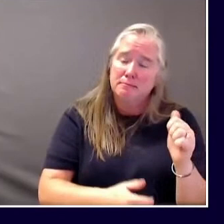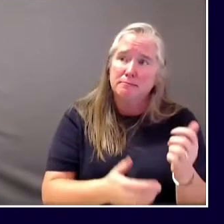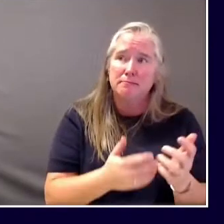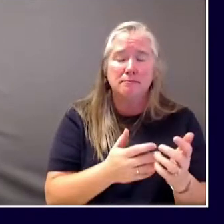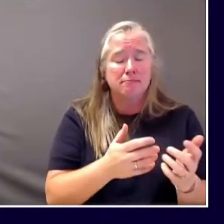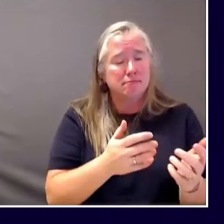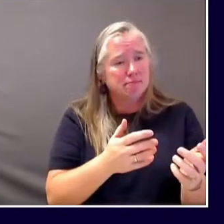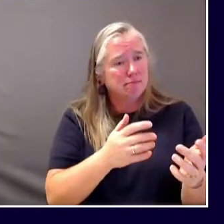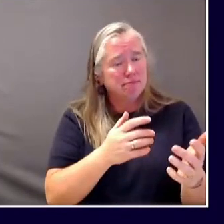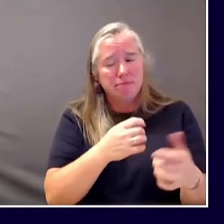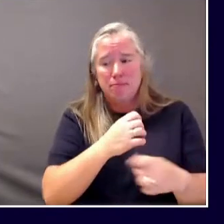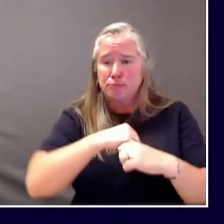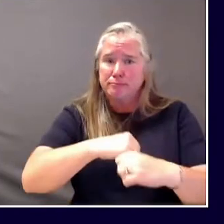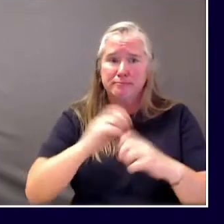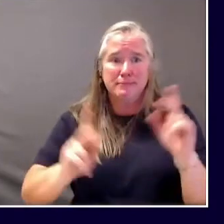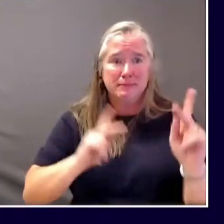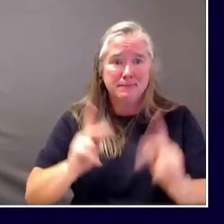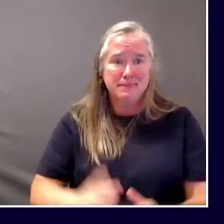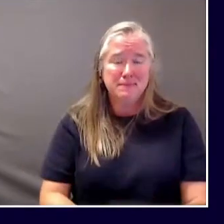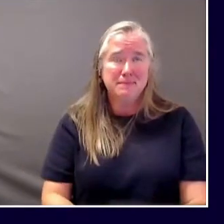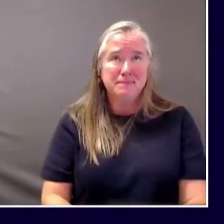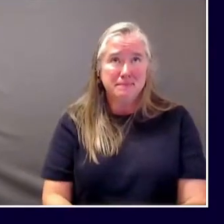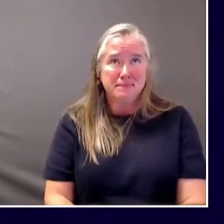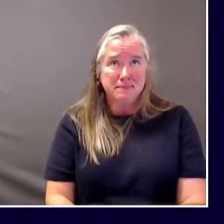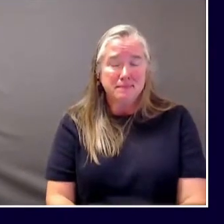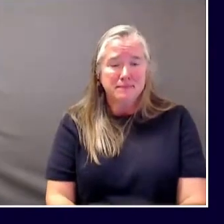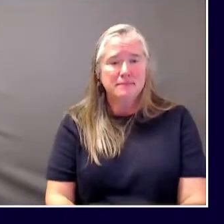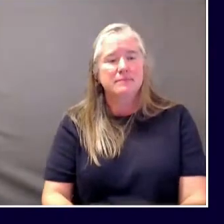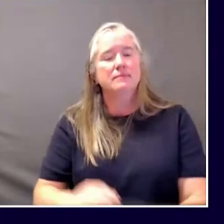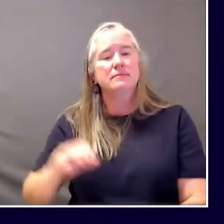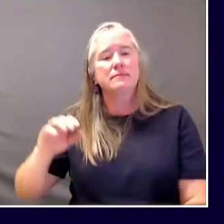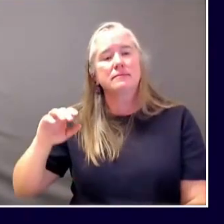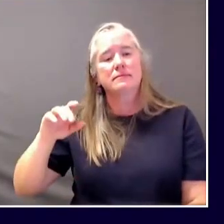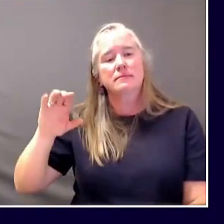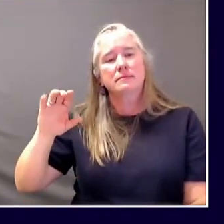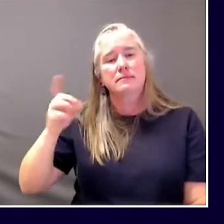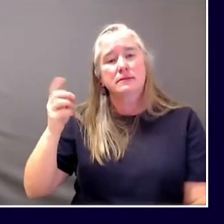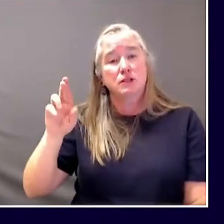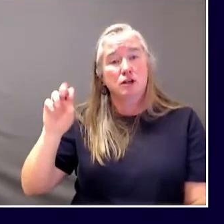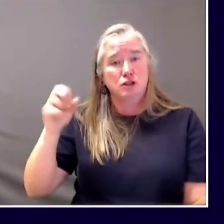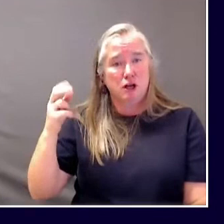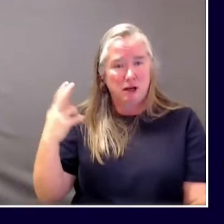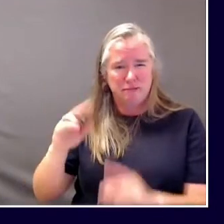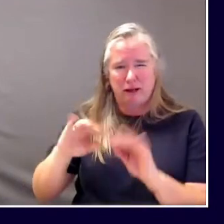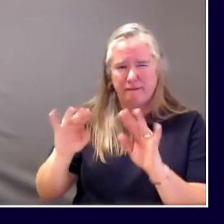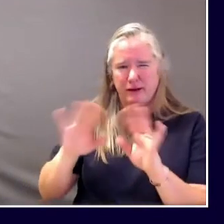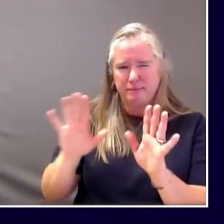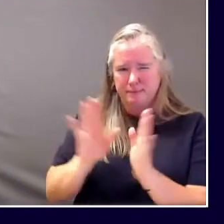and if a teacher if I could offer just a very quick clarification